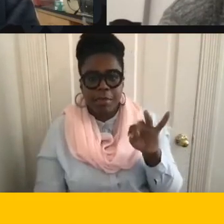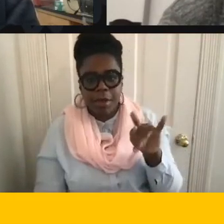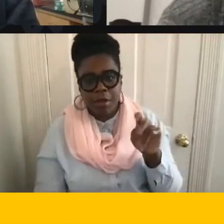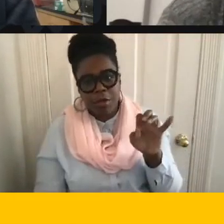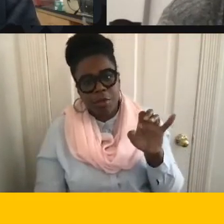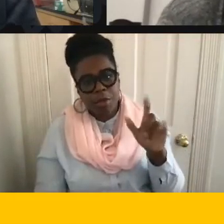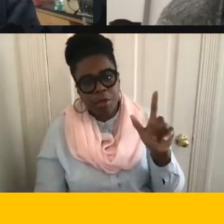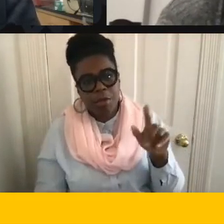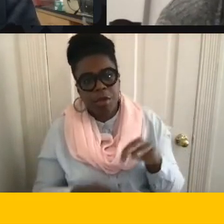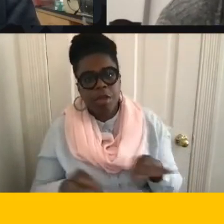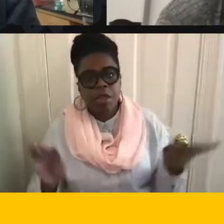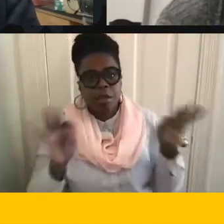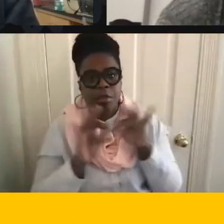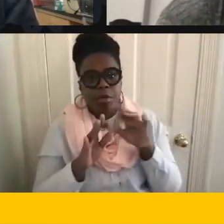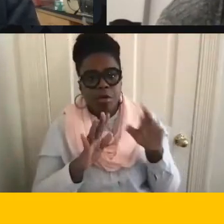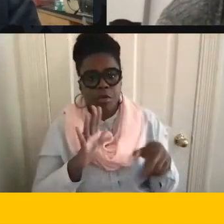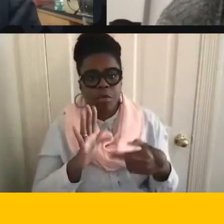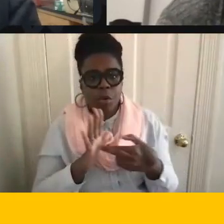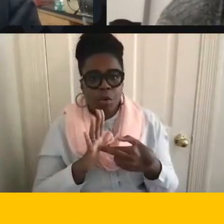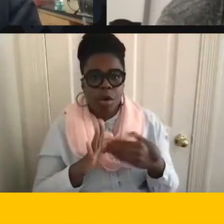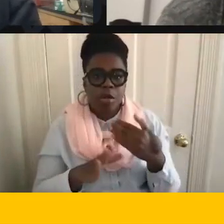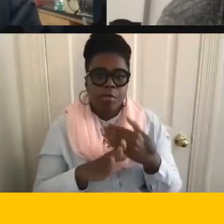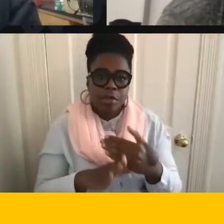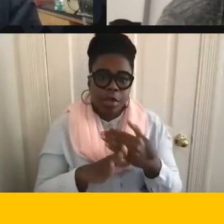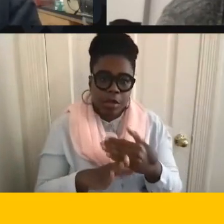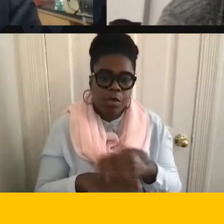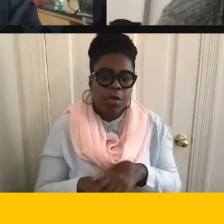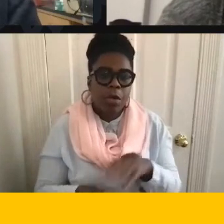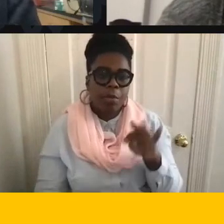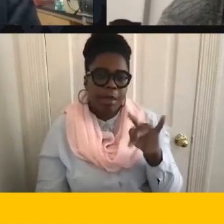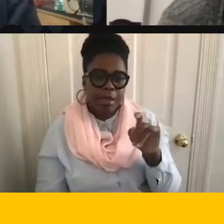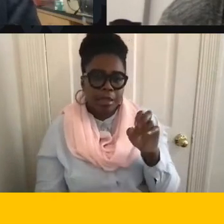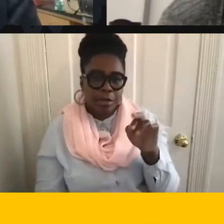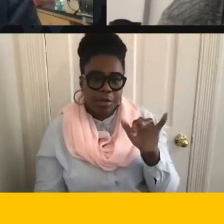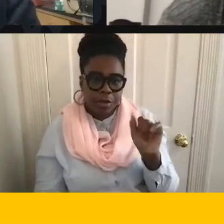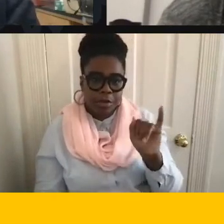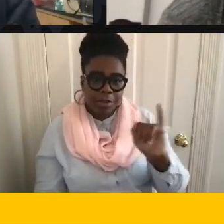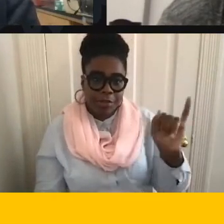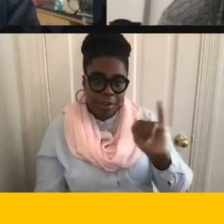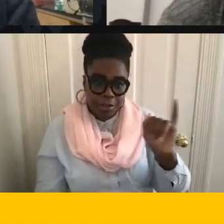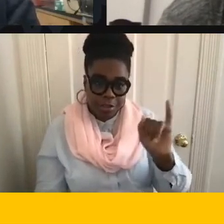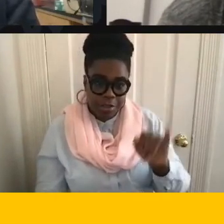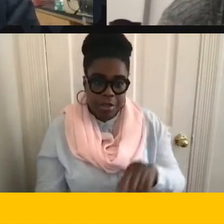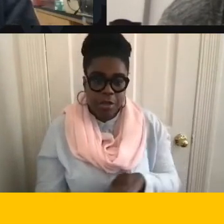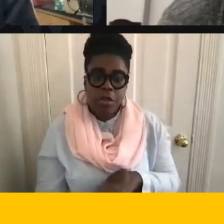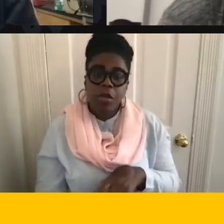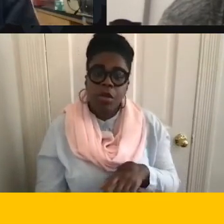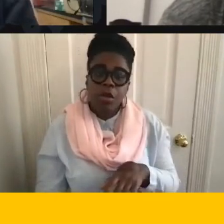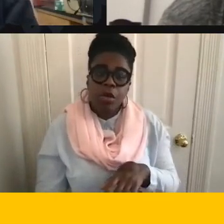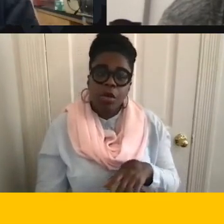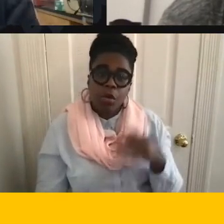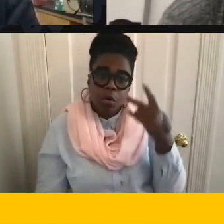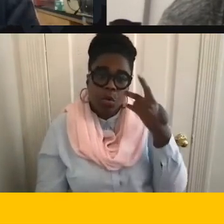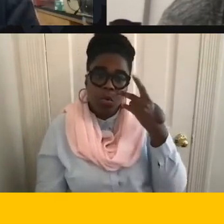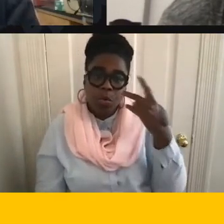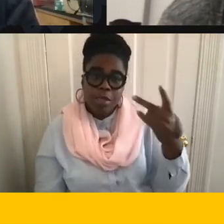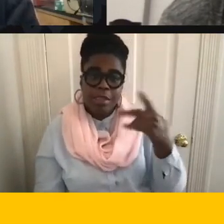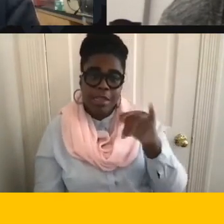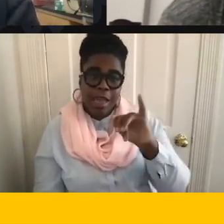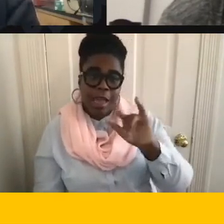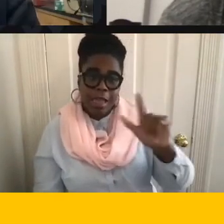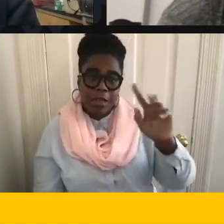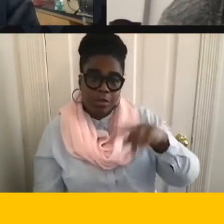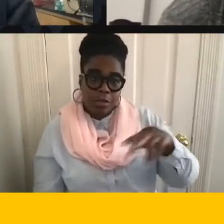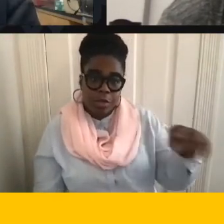roles in protecting against bacterial infection. And of course, we see that the levels of aisle 22 can be regulated by diet. And